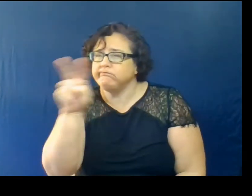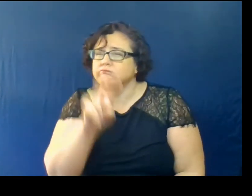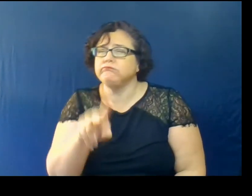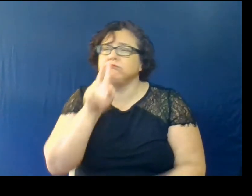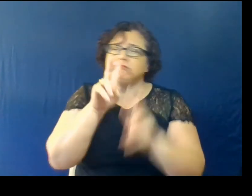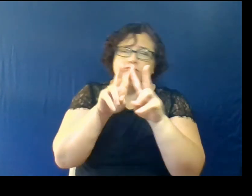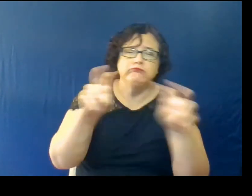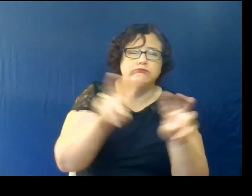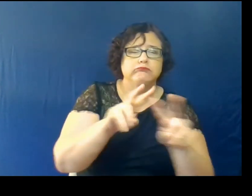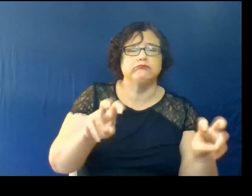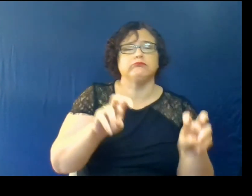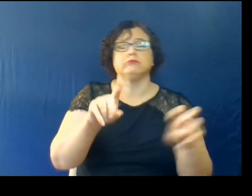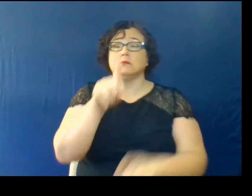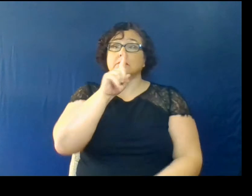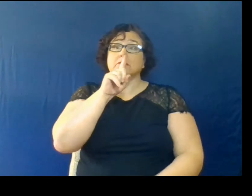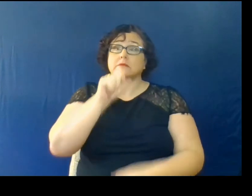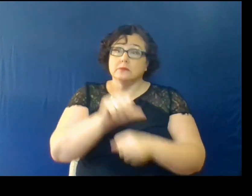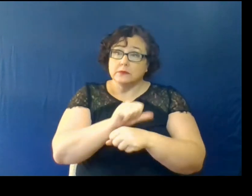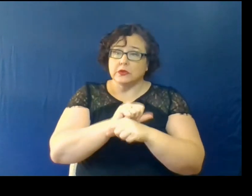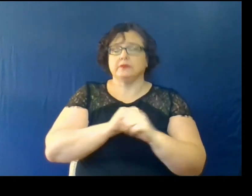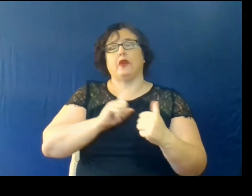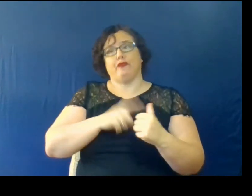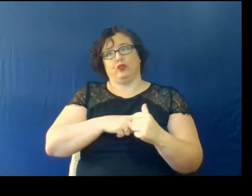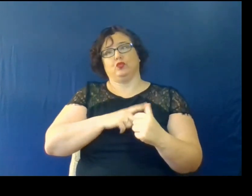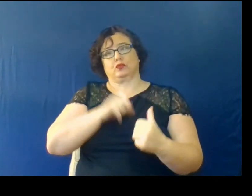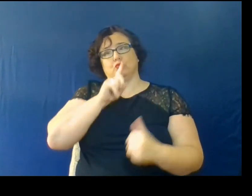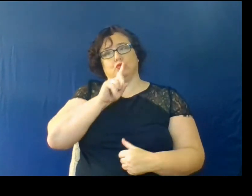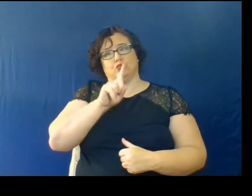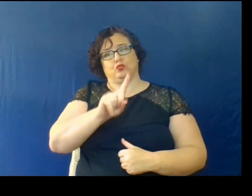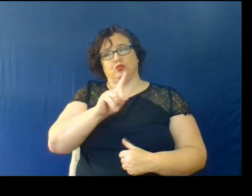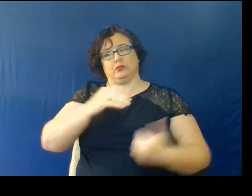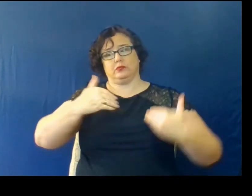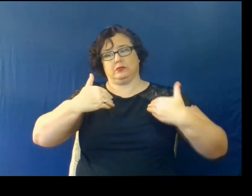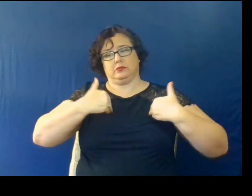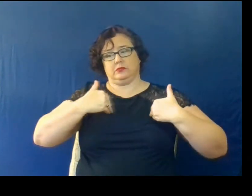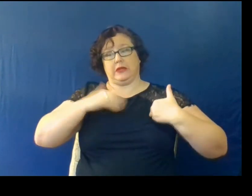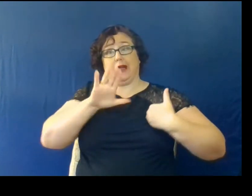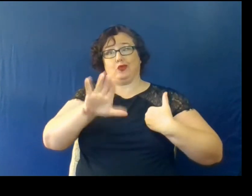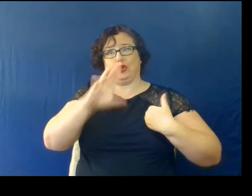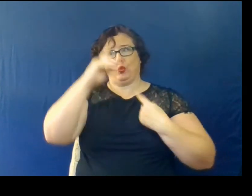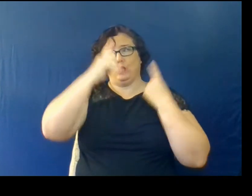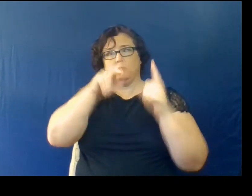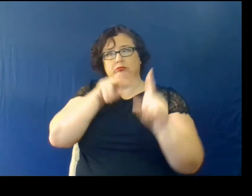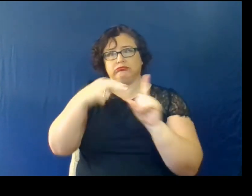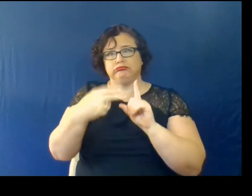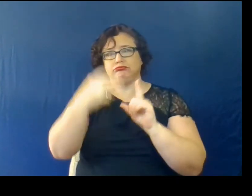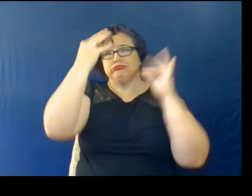are they first of all make sure that they have you top of mind. So you know that's one of the